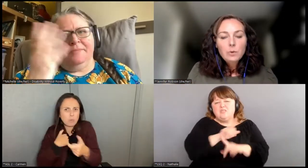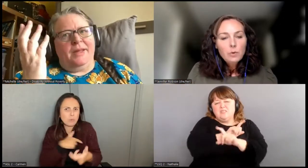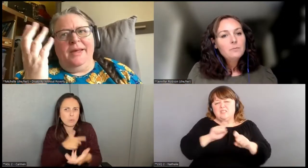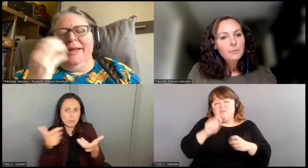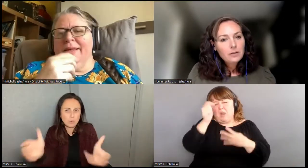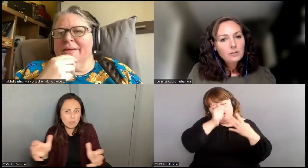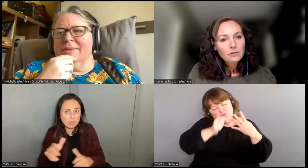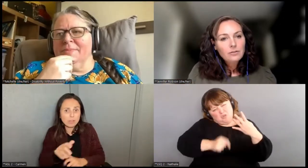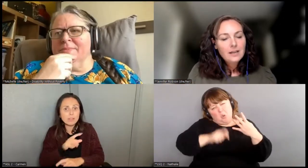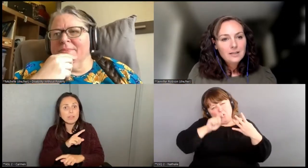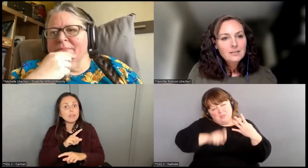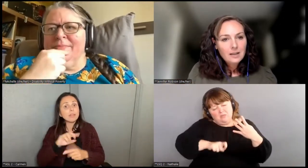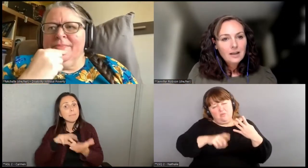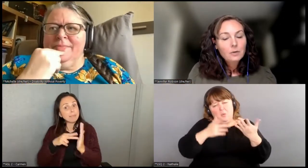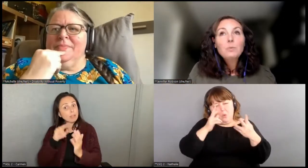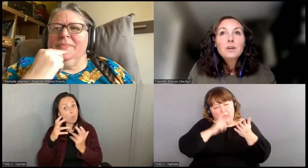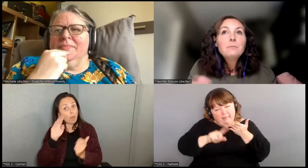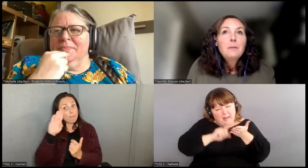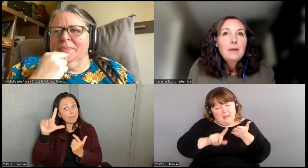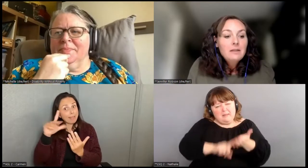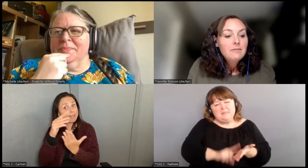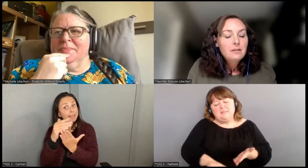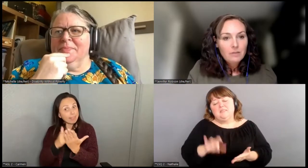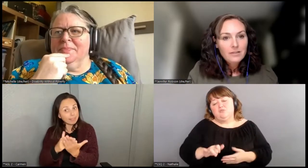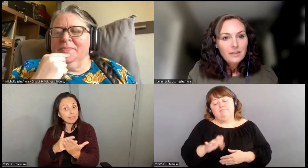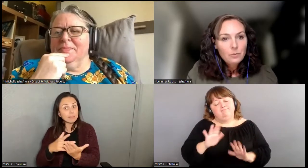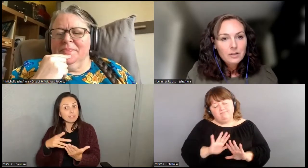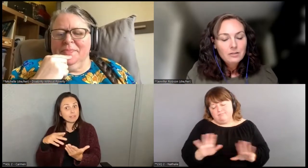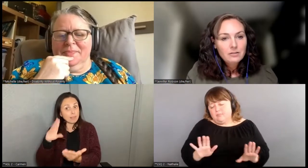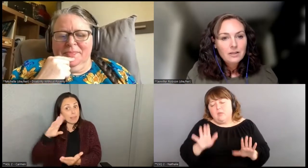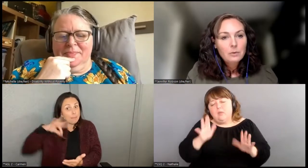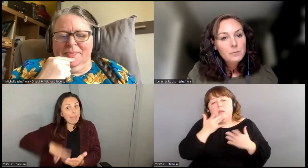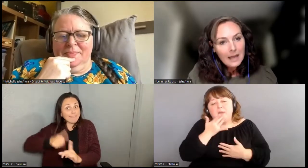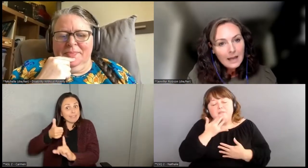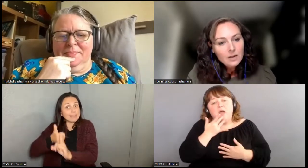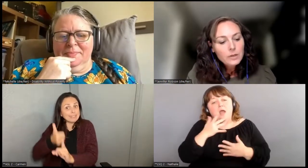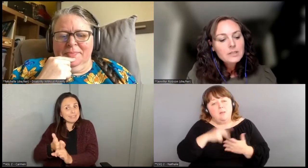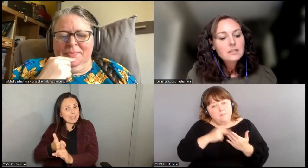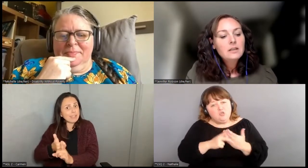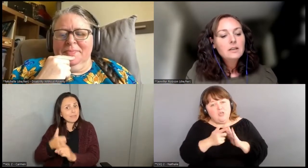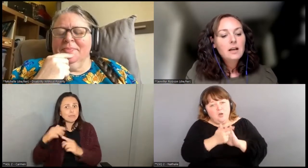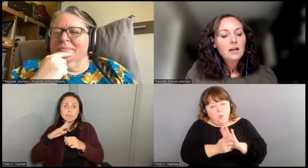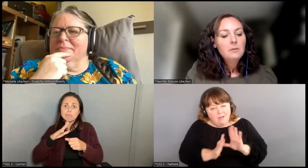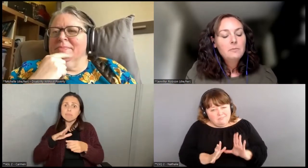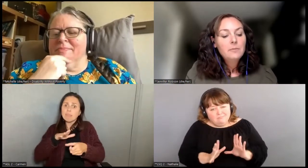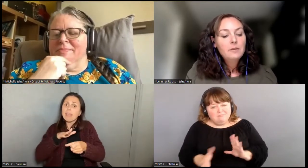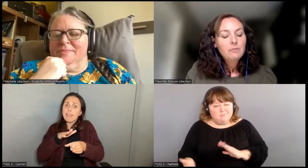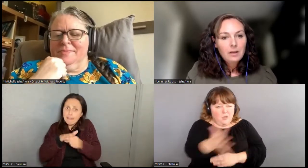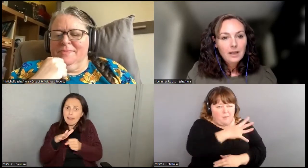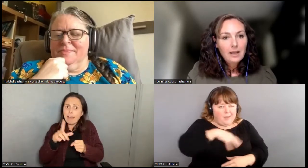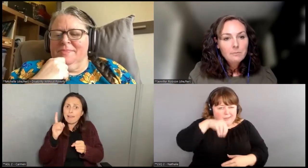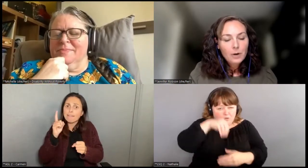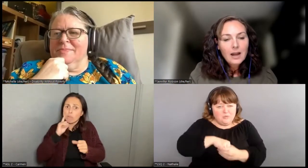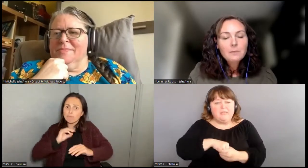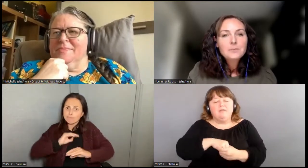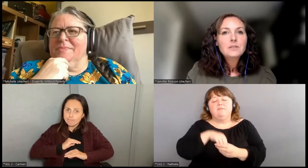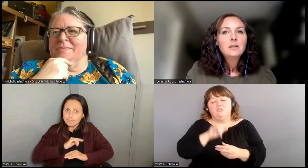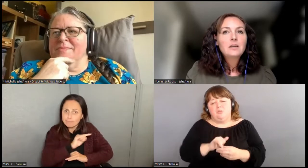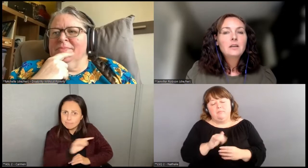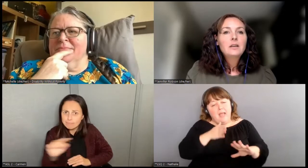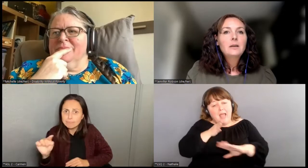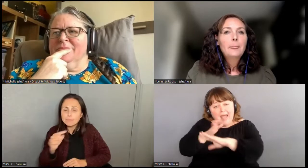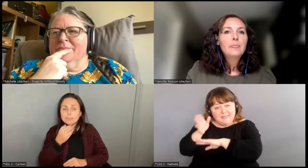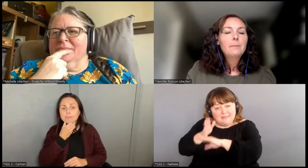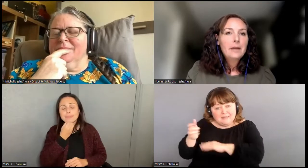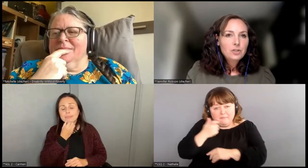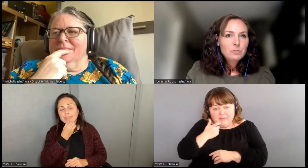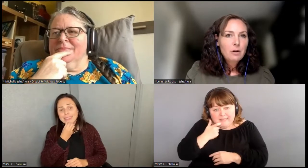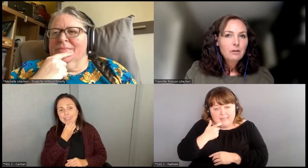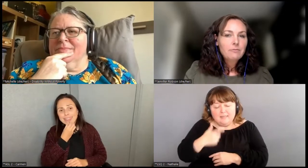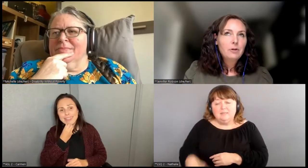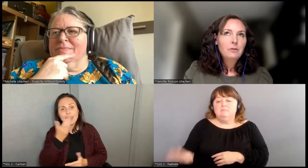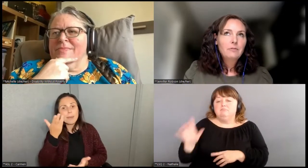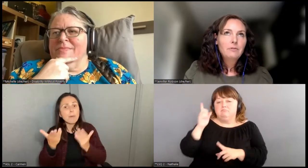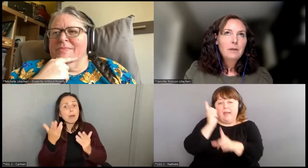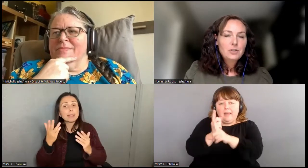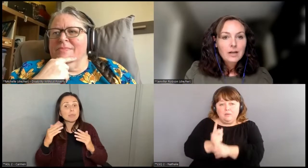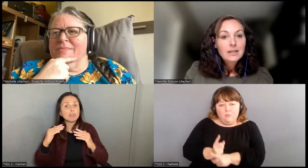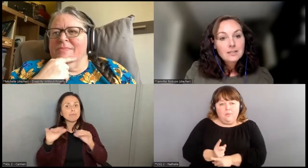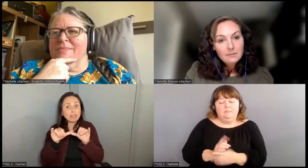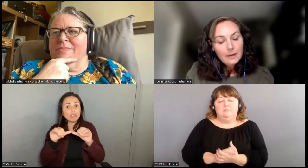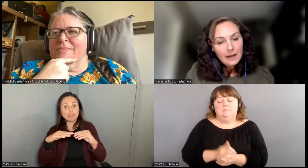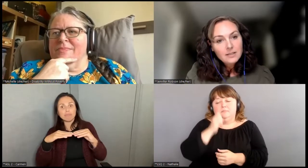WE WANT A BENEFIT THAT WILL BE ADEQUATE AND PERHAPS THE BENCHMARK FOR MEASURING ITS IMPACT